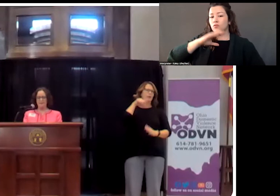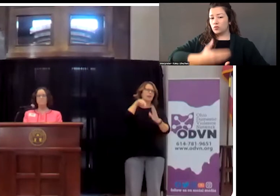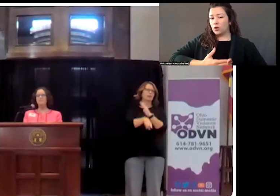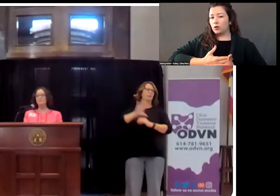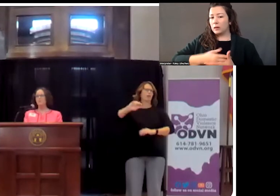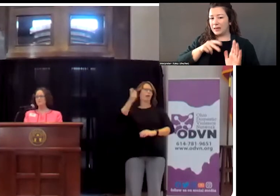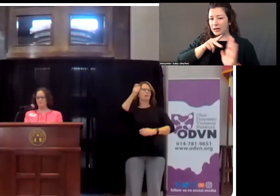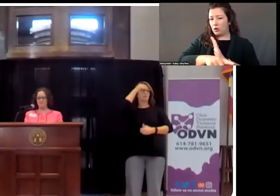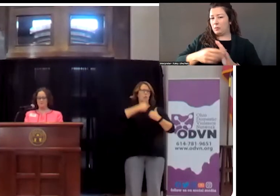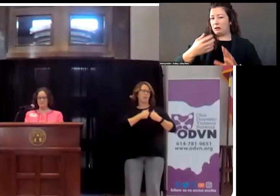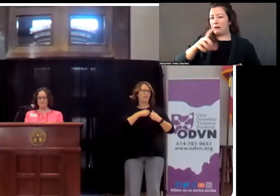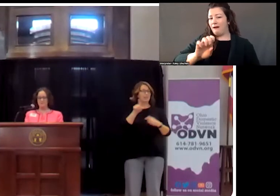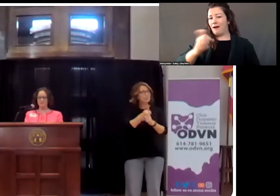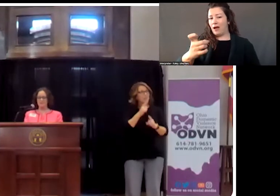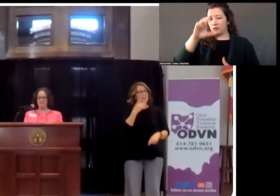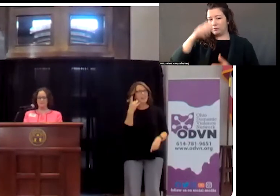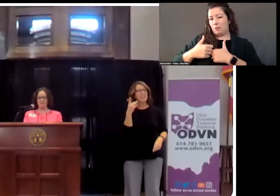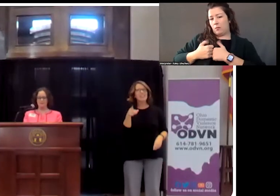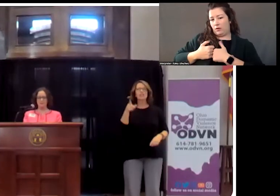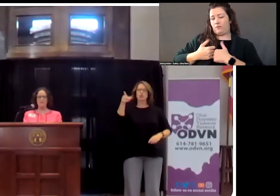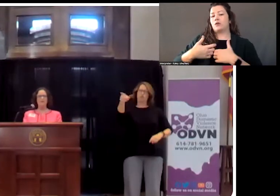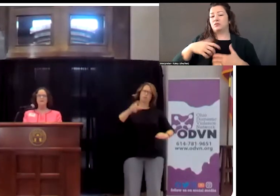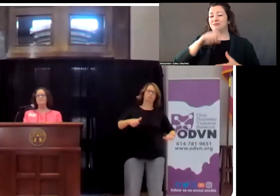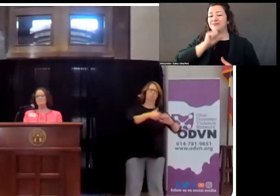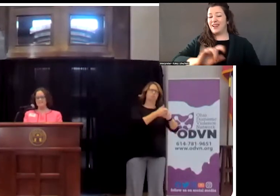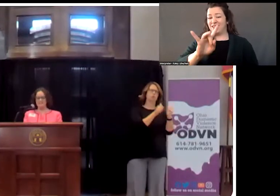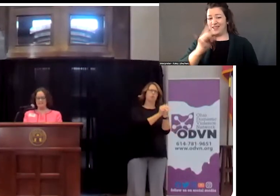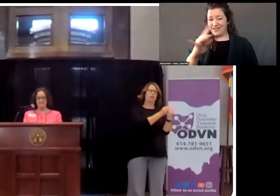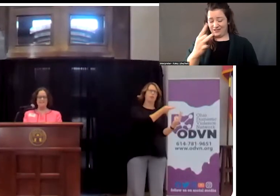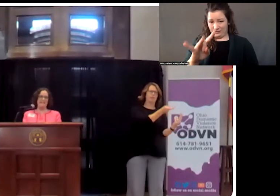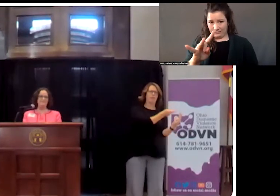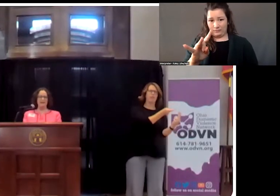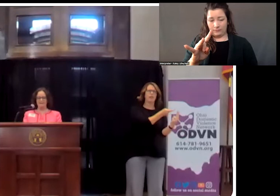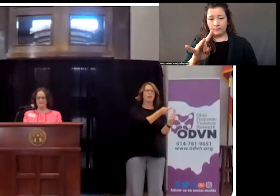Bridget joined forces with Jim and Elsa Croucher, presenting dating violence